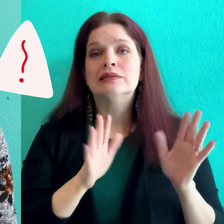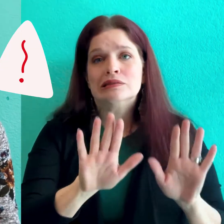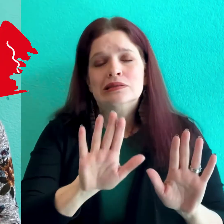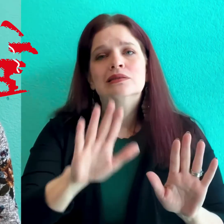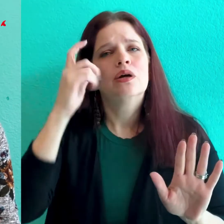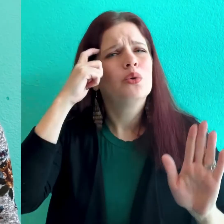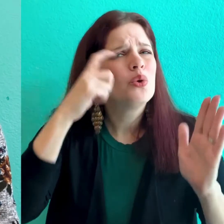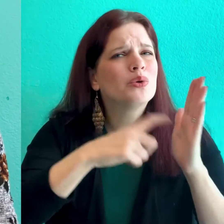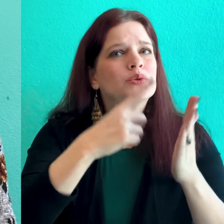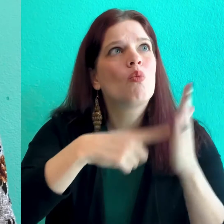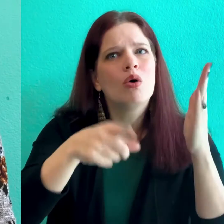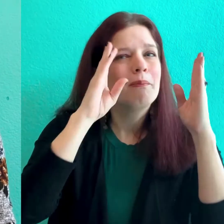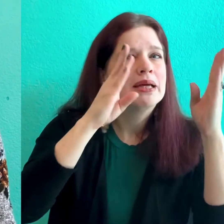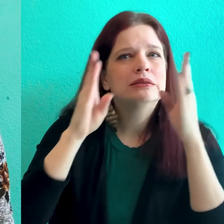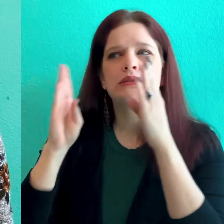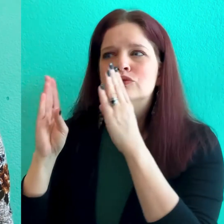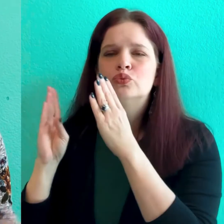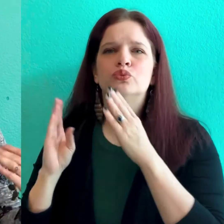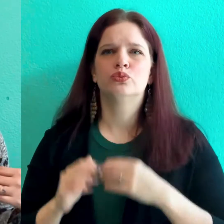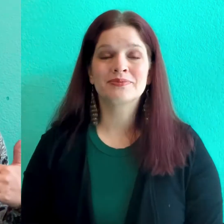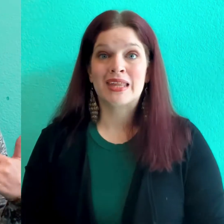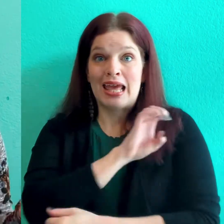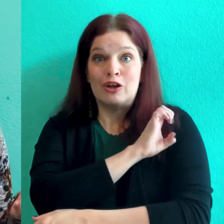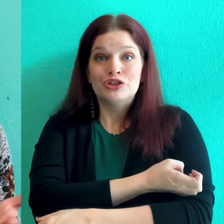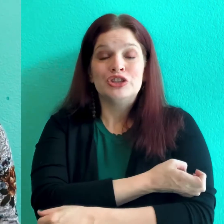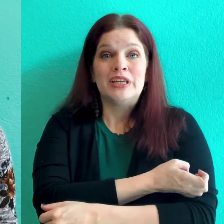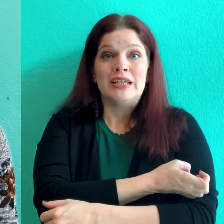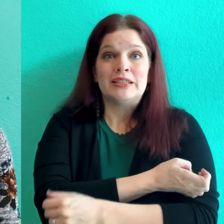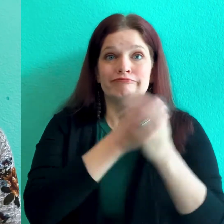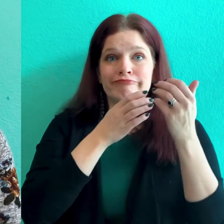And so what positive psychology encourages us to do is be mindful of what we're giving our attention to.